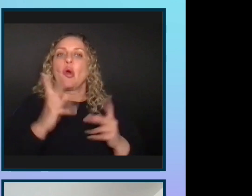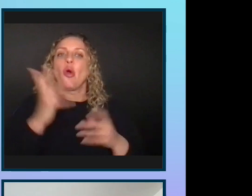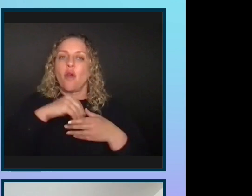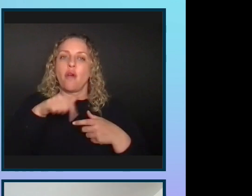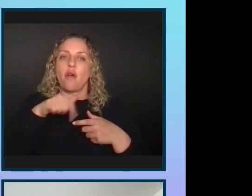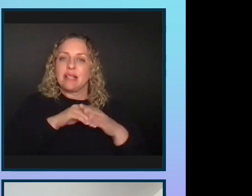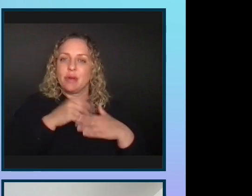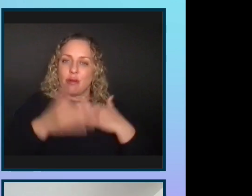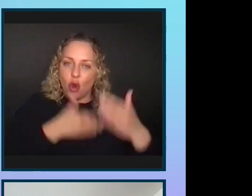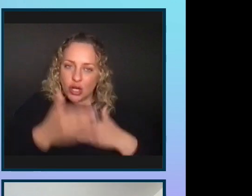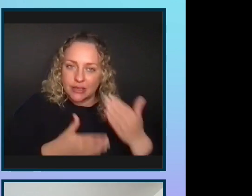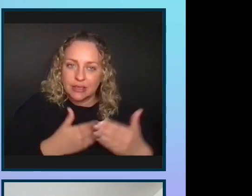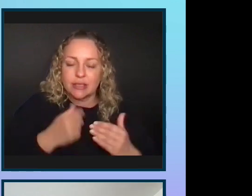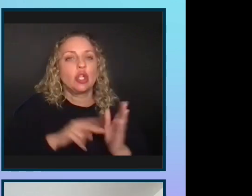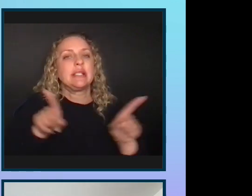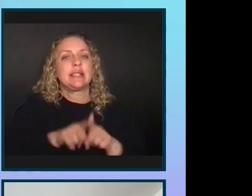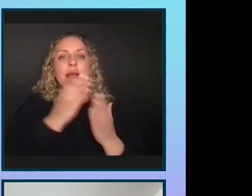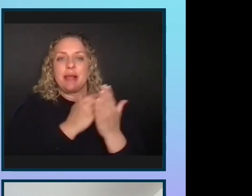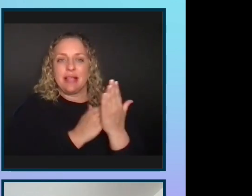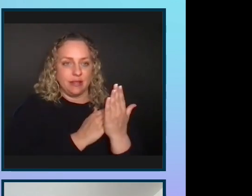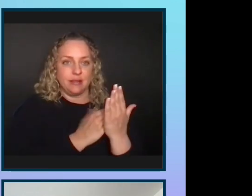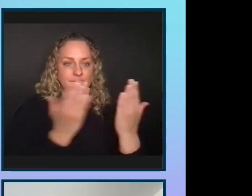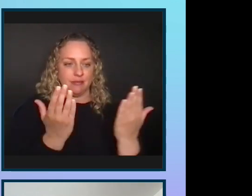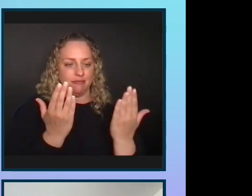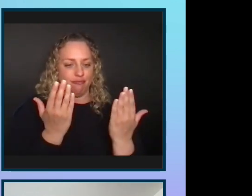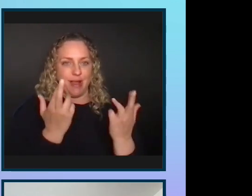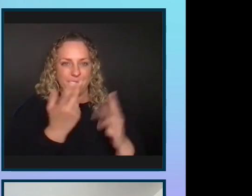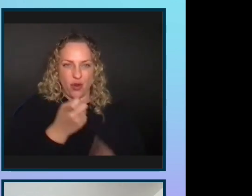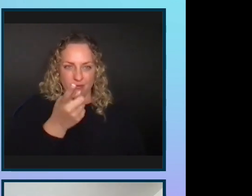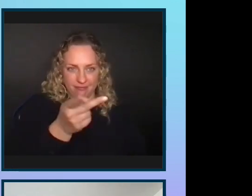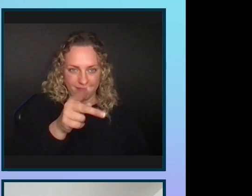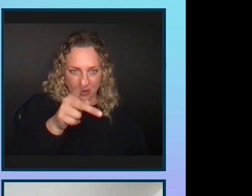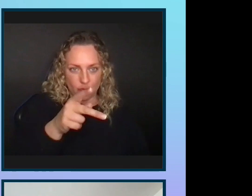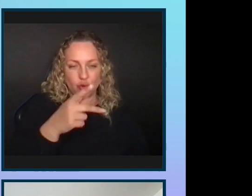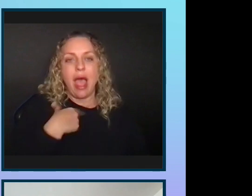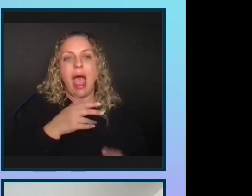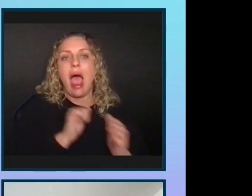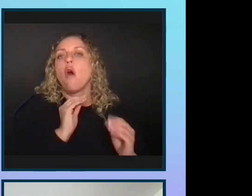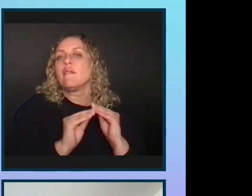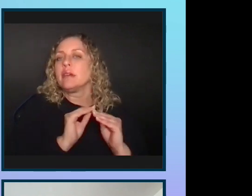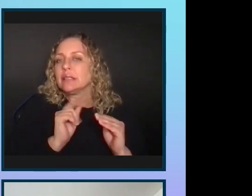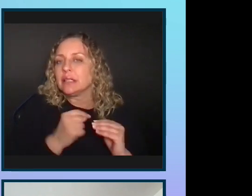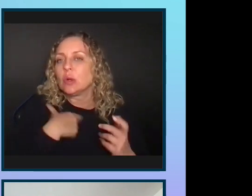are looking at the same list of recommendations and of methods to fix things. So when we're having discussions about accessibility,